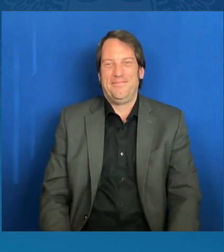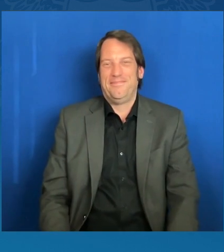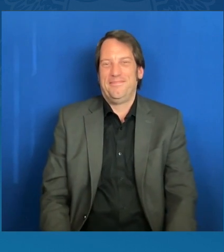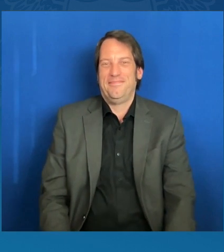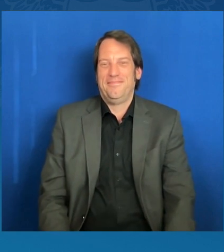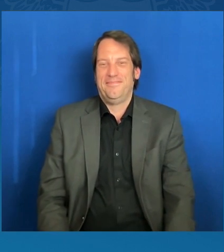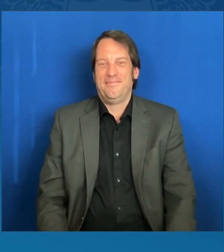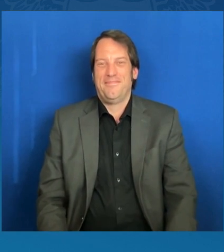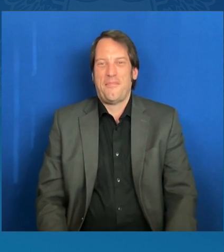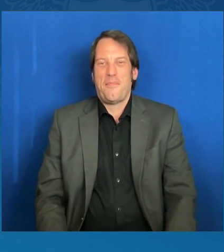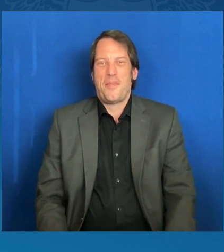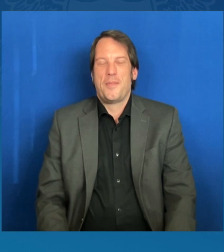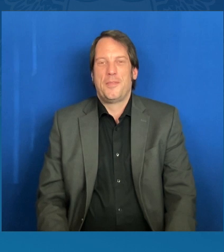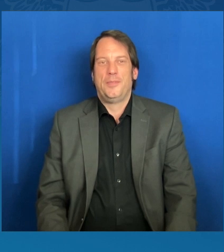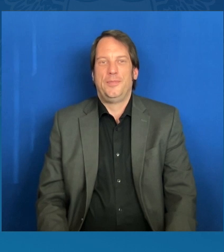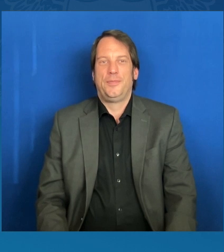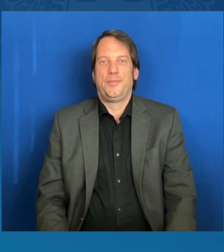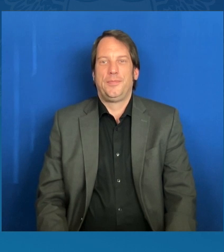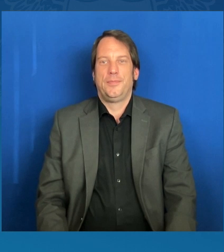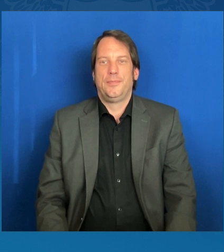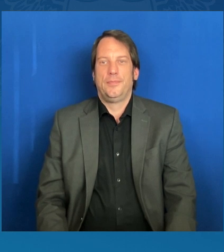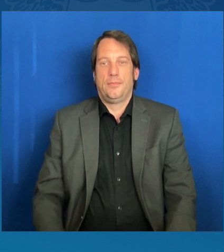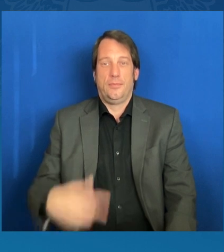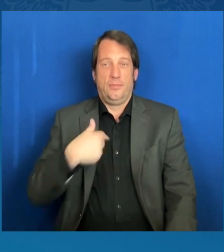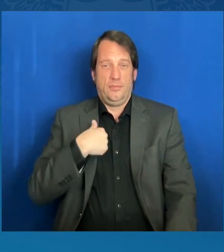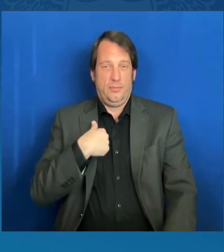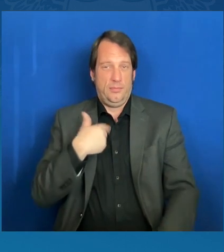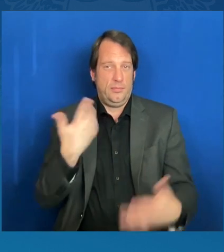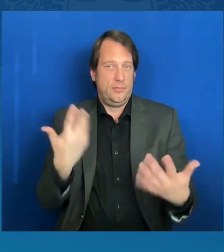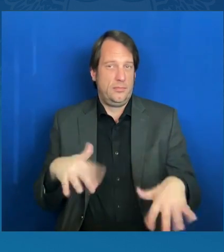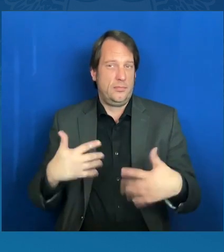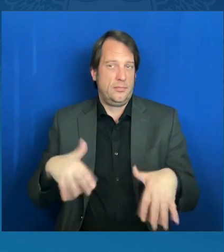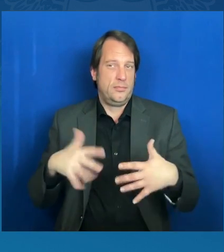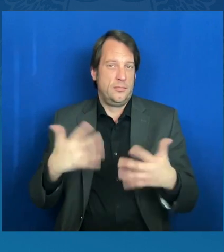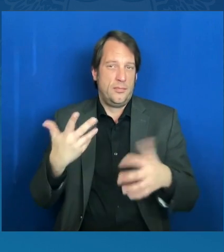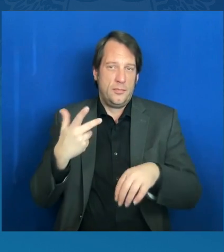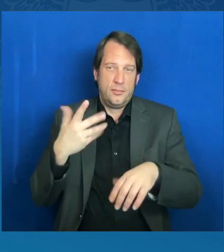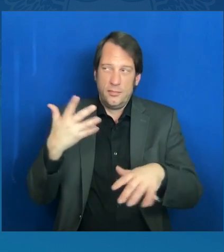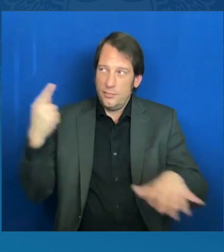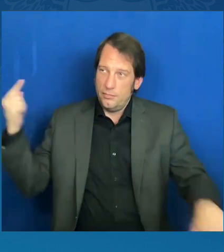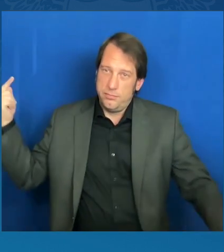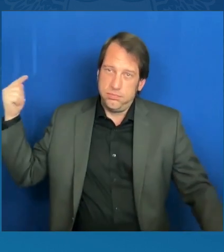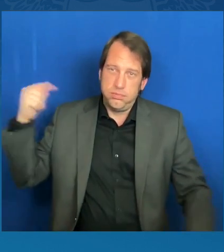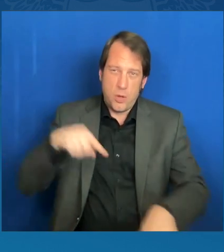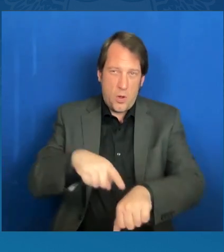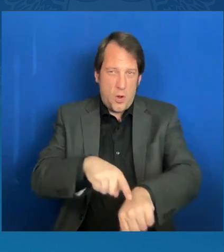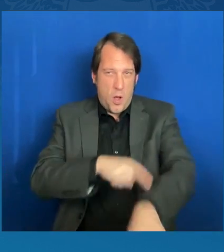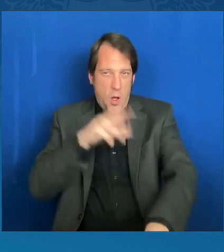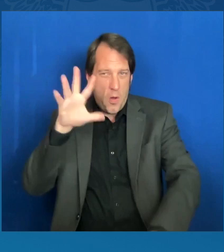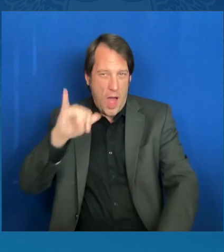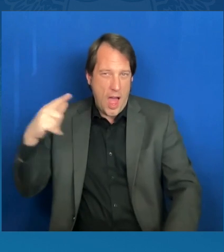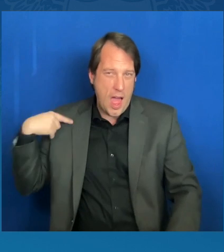I traveled a long way to be here, and I just don't mean from the city of Chicago,